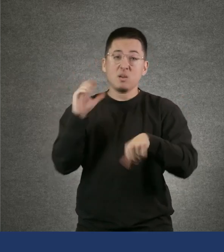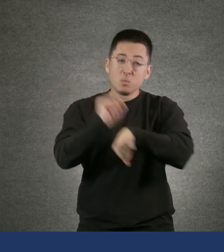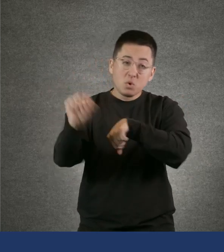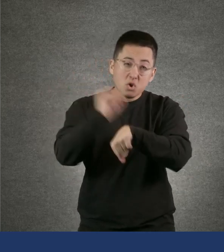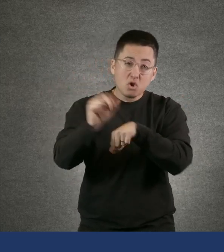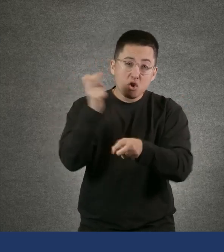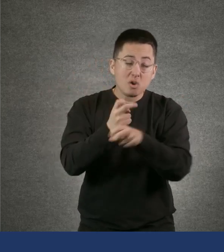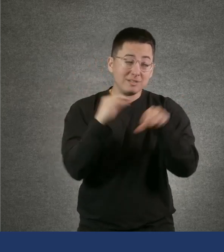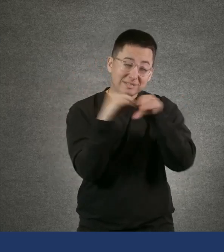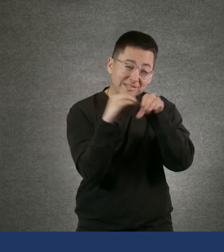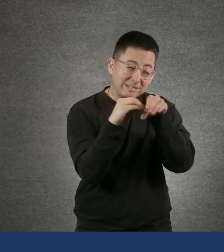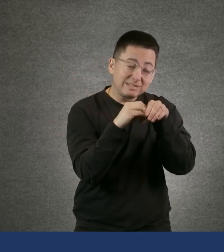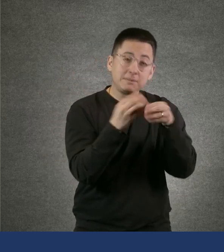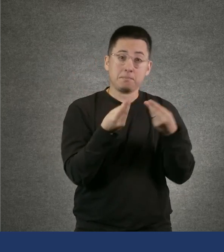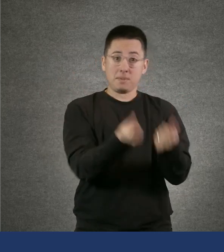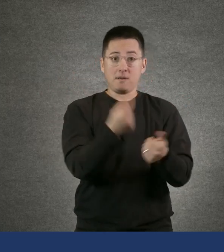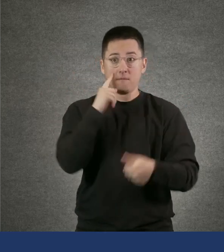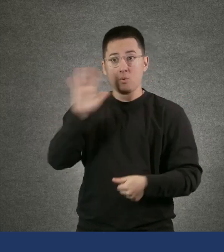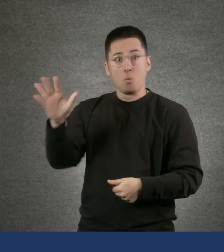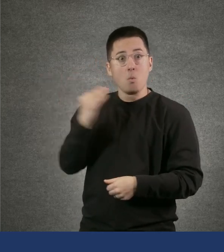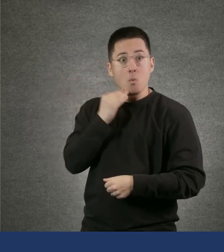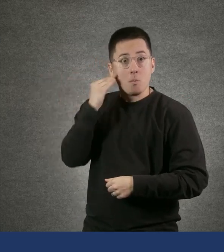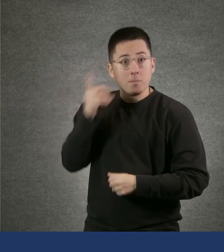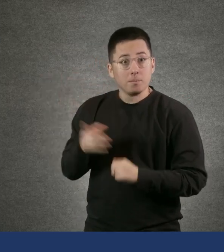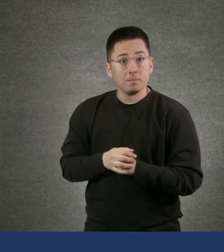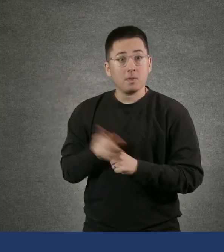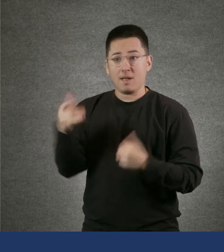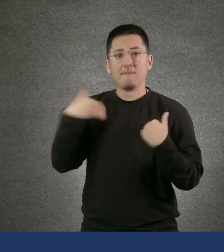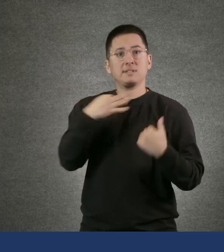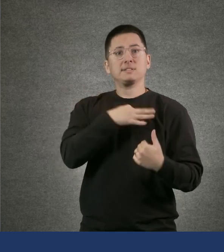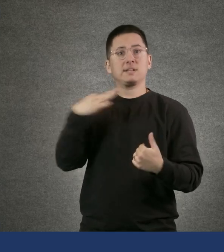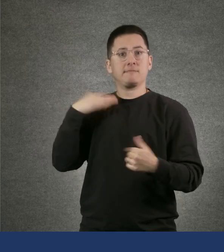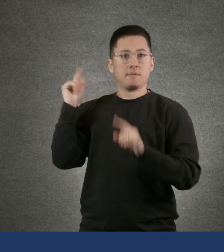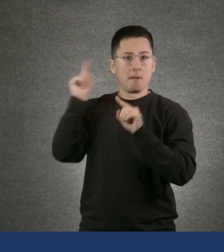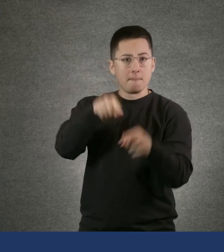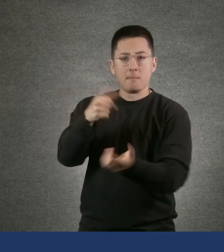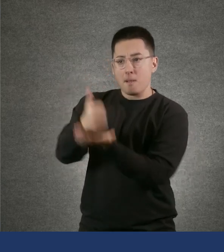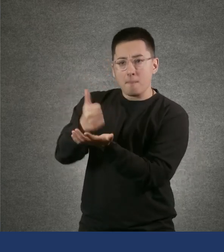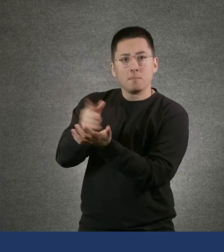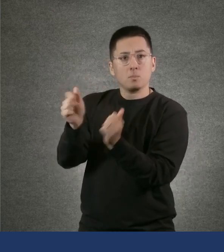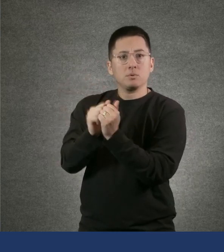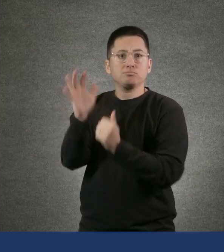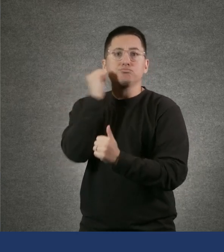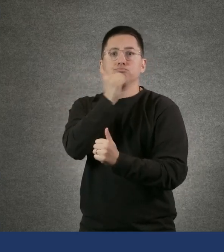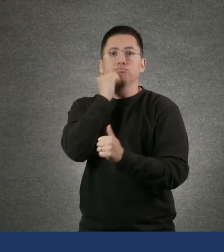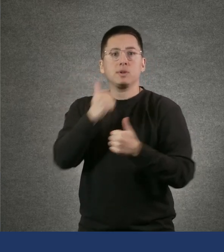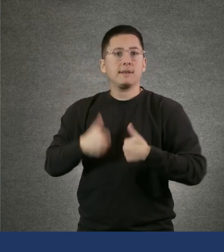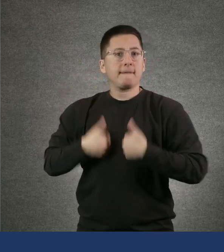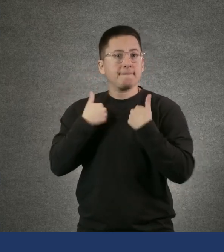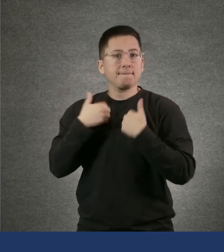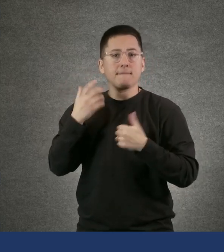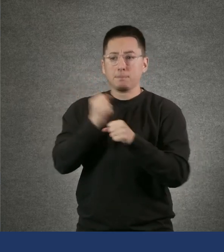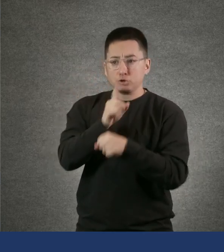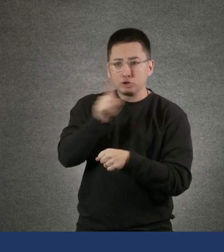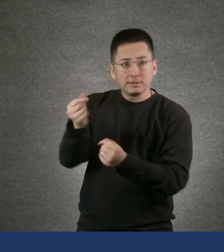and ensure she is safe. To accomplish this staffing, we were forced to switch from the Developmental Disability Waiver,